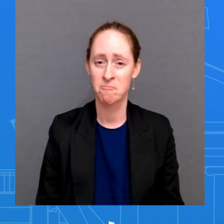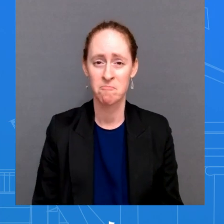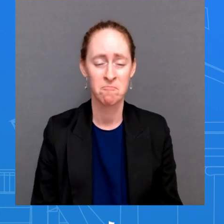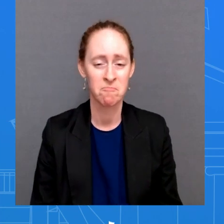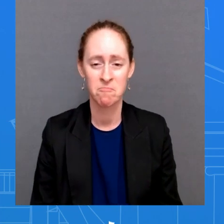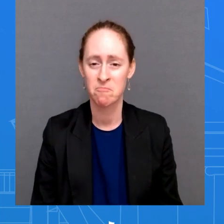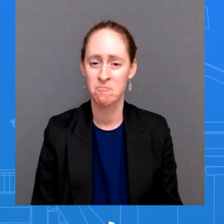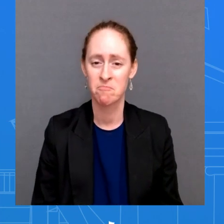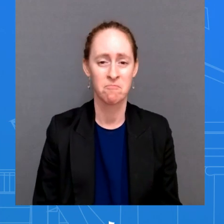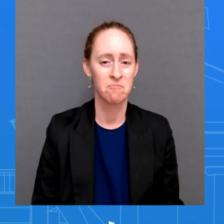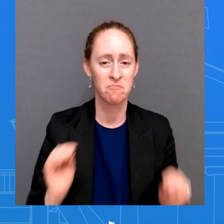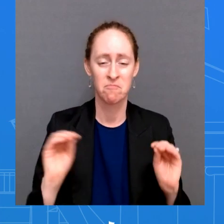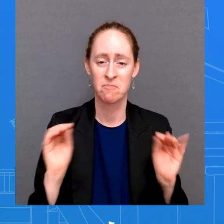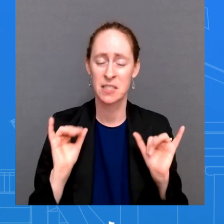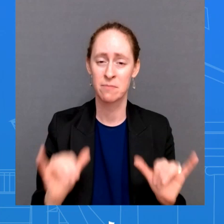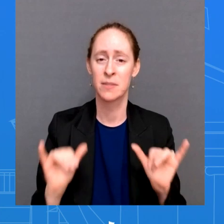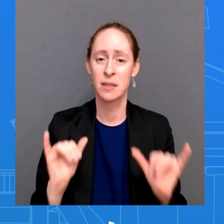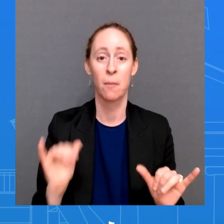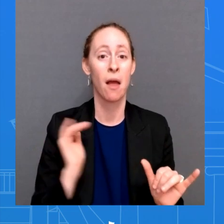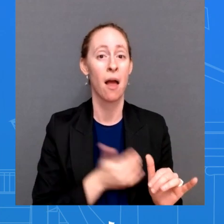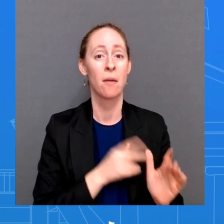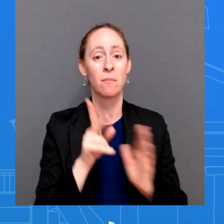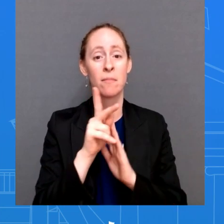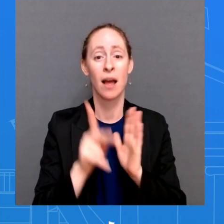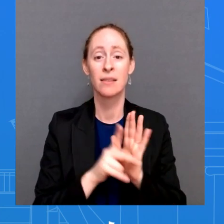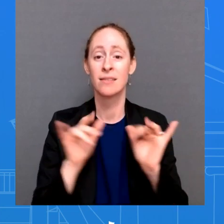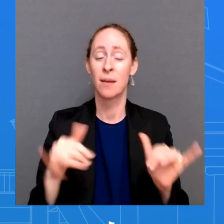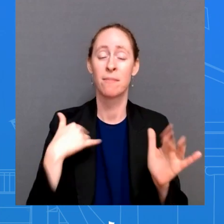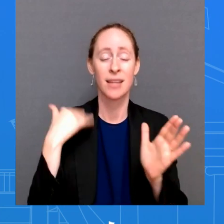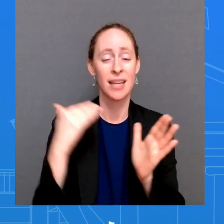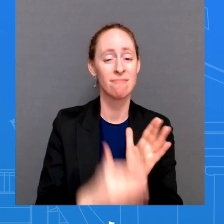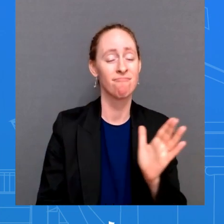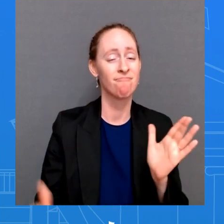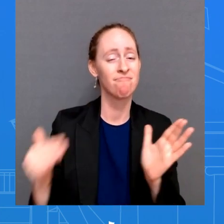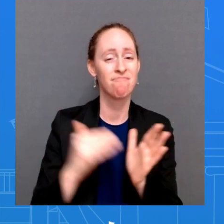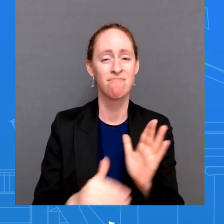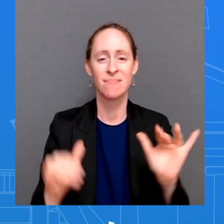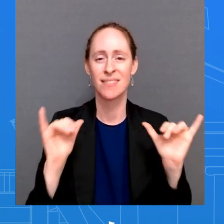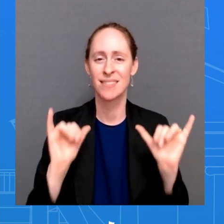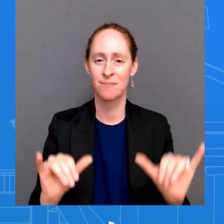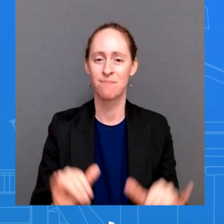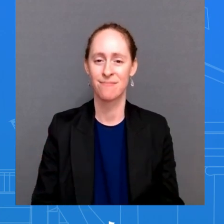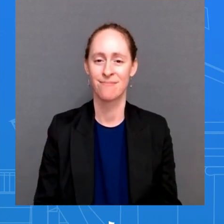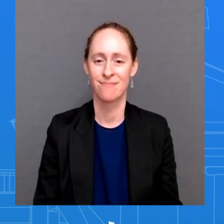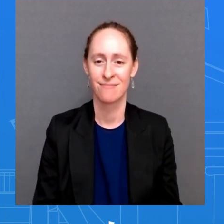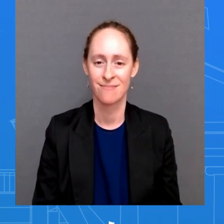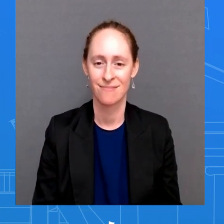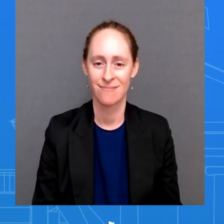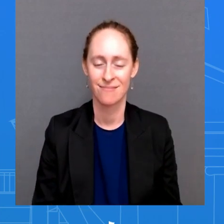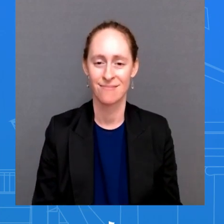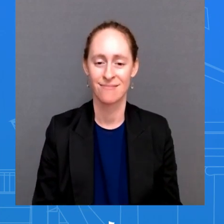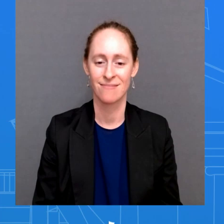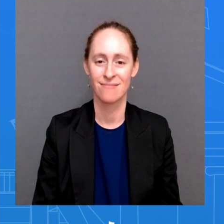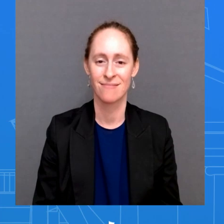as many of my colleagues have said from here and also on many of your networks and in some of your publications.